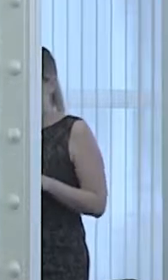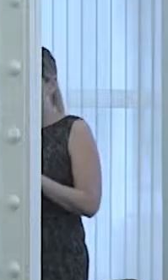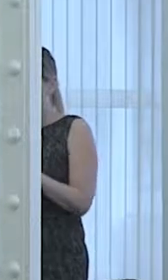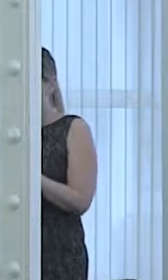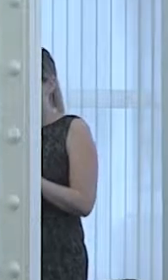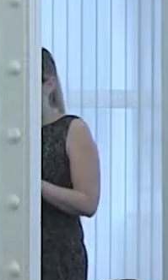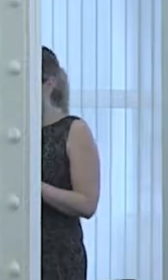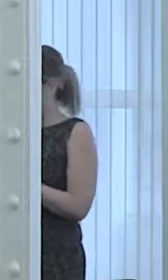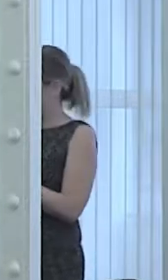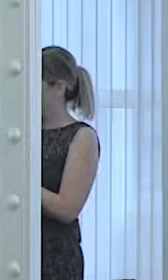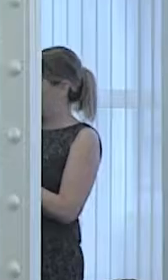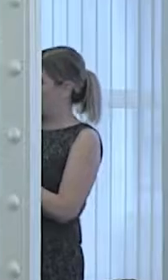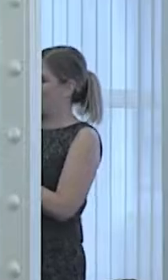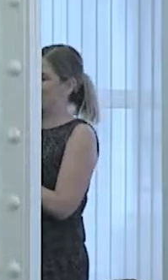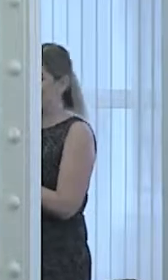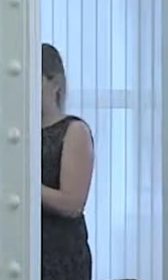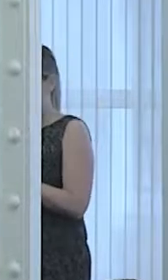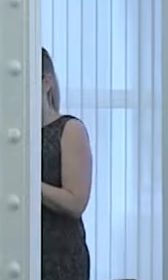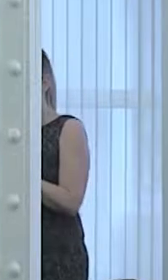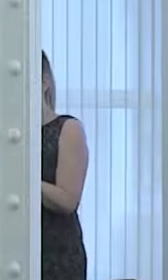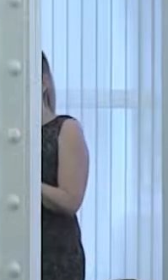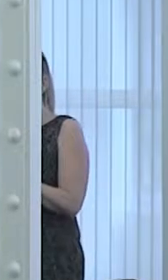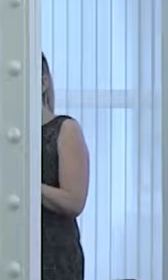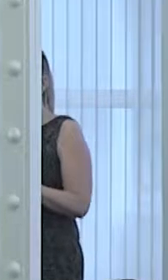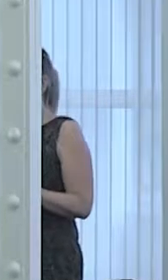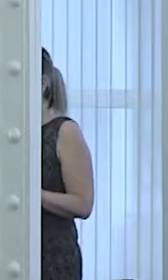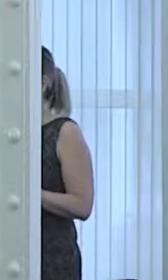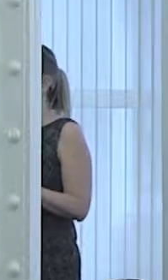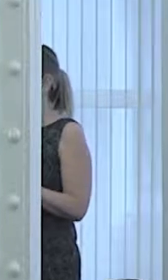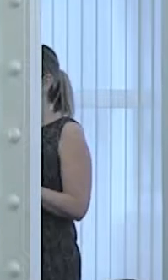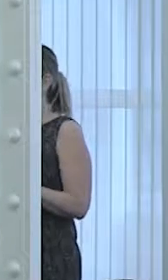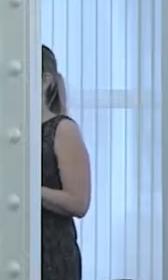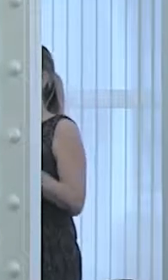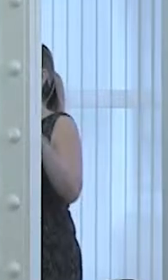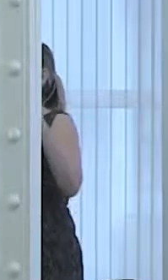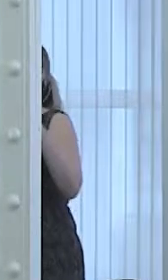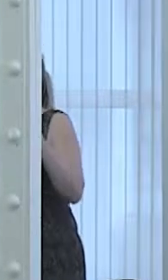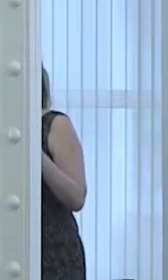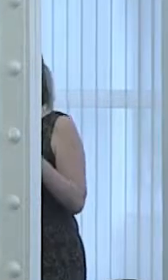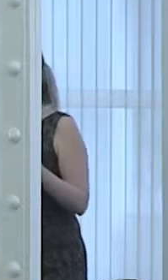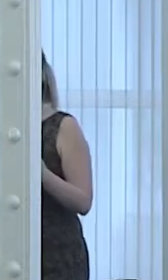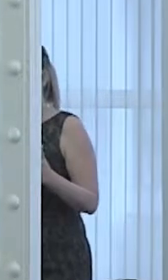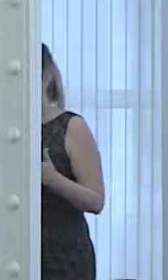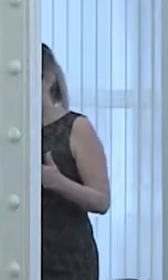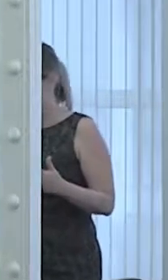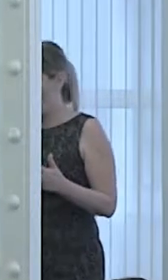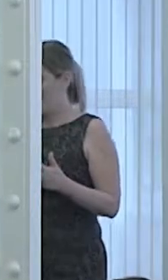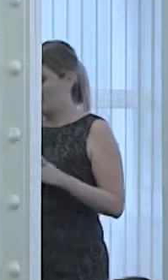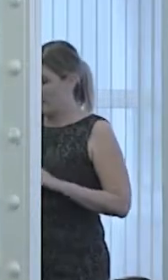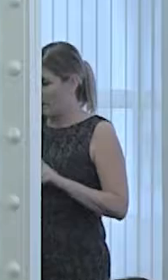And not only is that needless, that is also extremely classist. A lot of disabled folks live further out